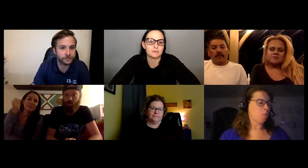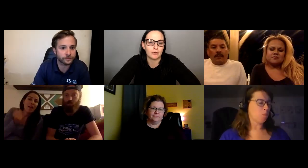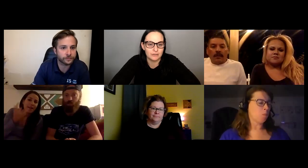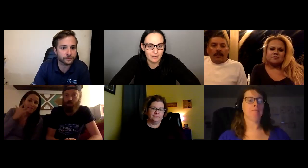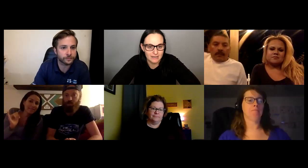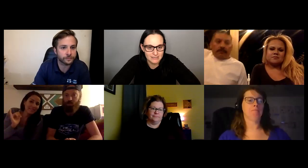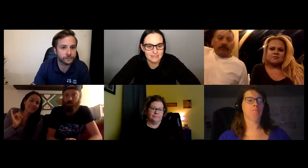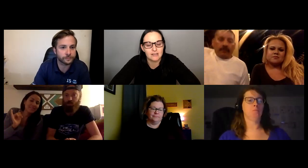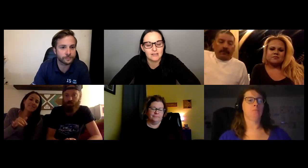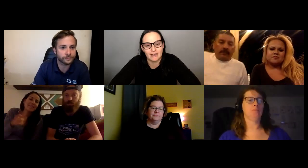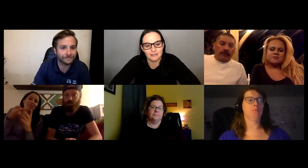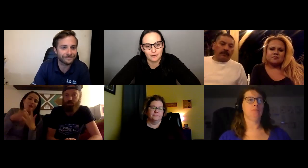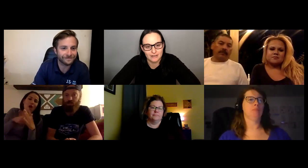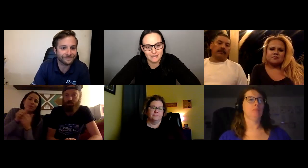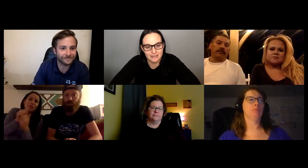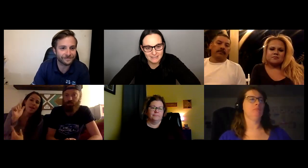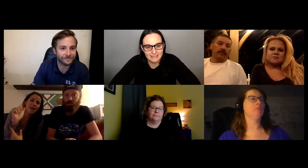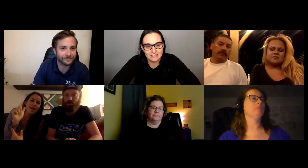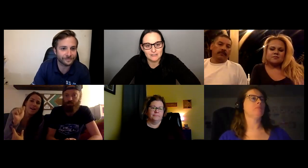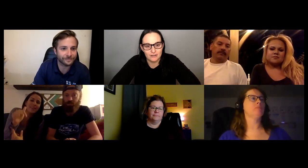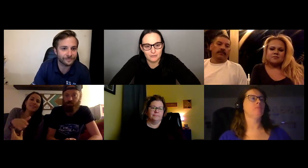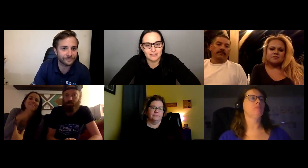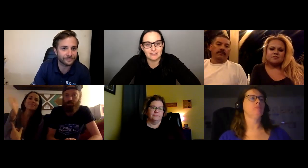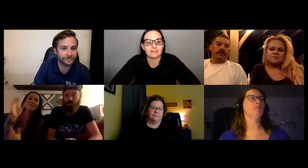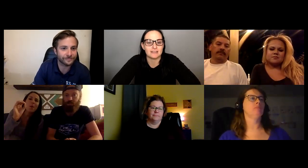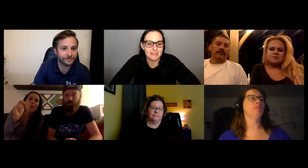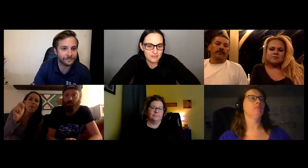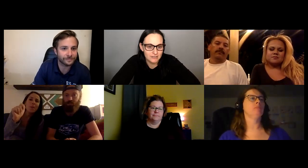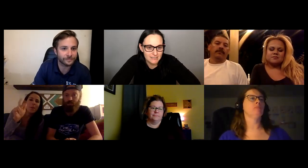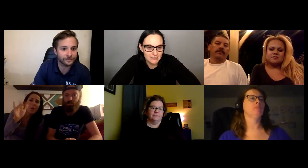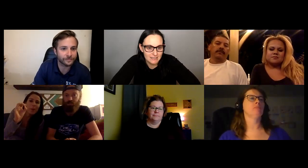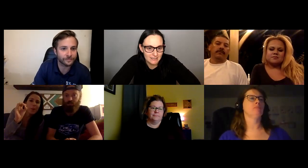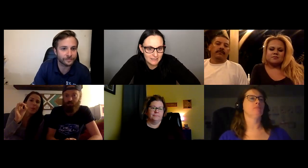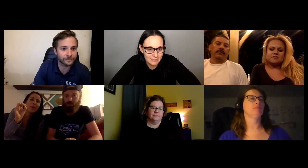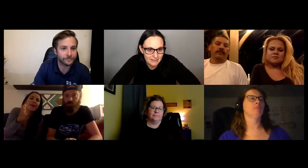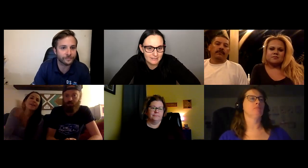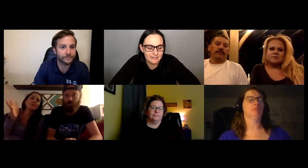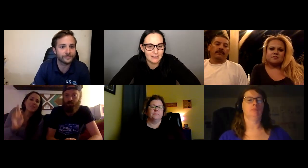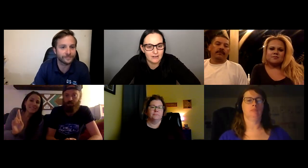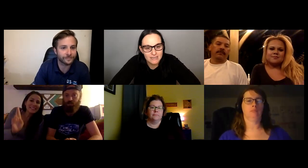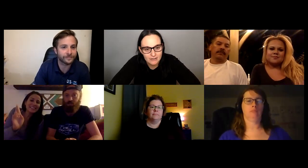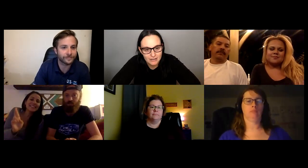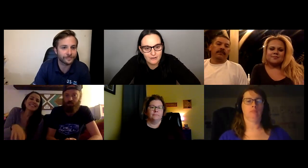born and raised in southern california